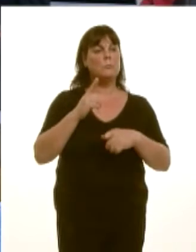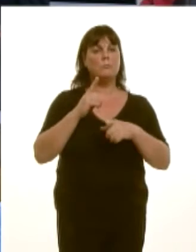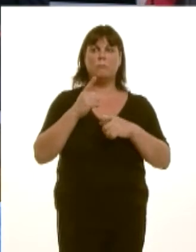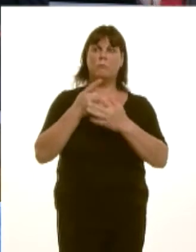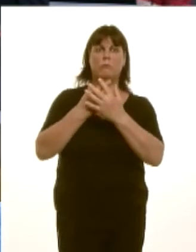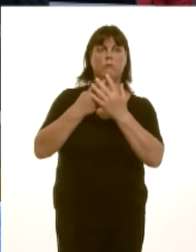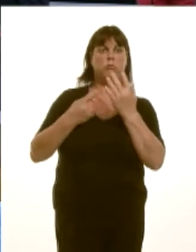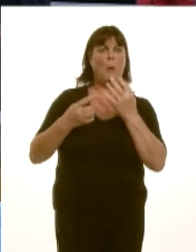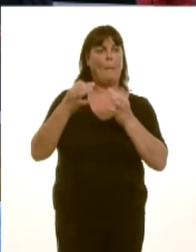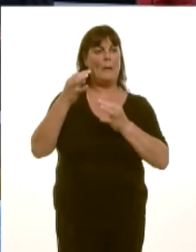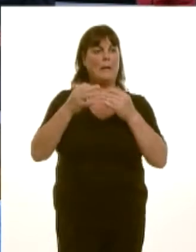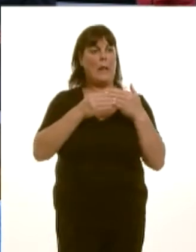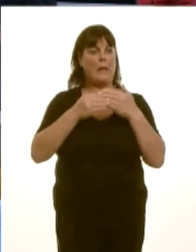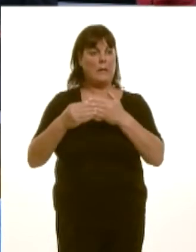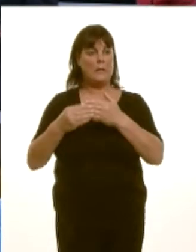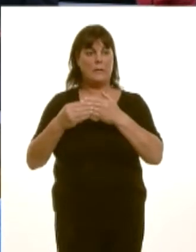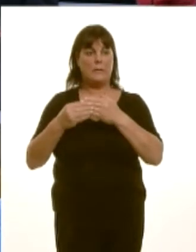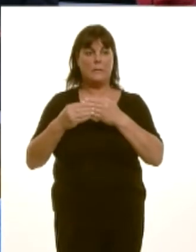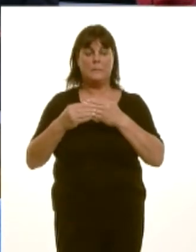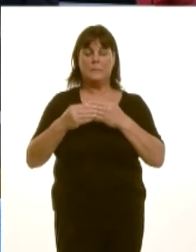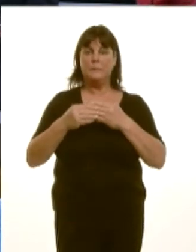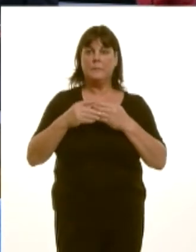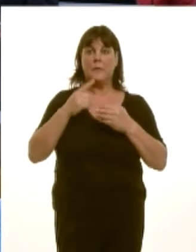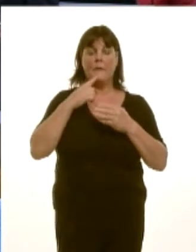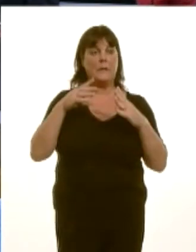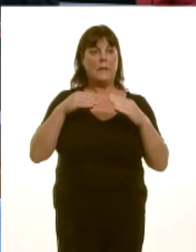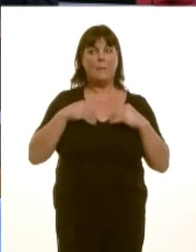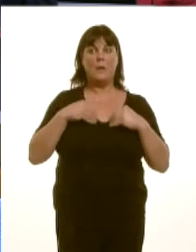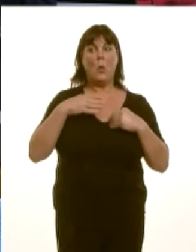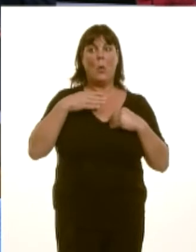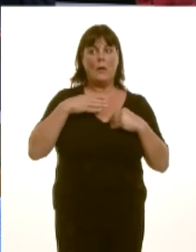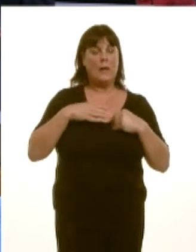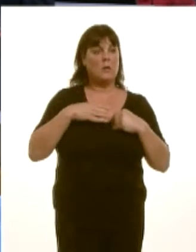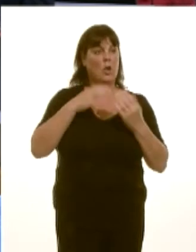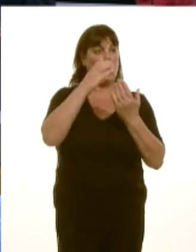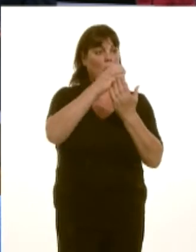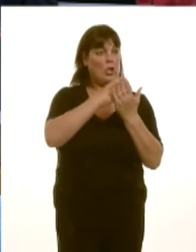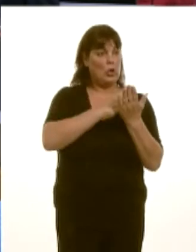call for a constitutional convention, is it the Welsh Government’s intention to consider